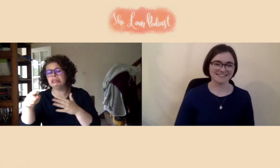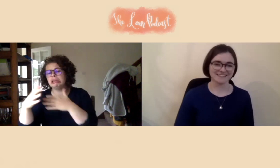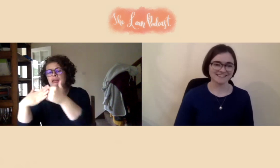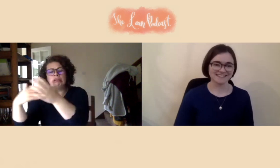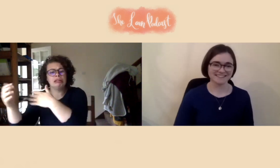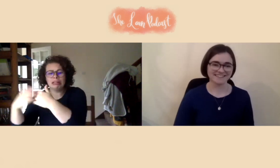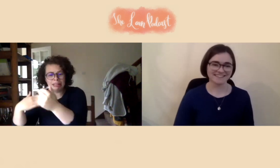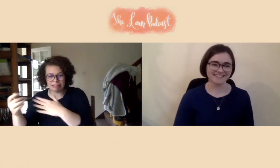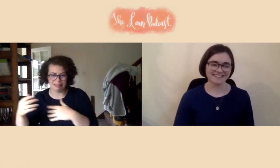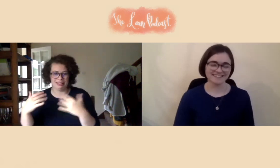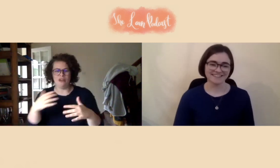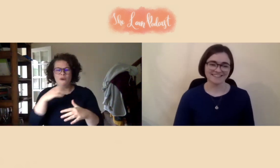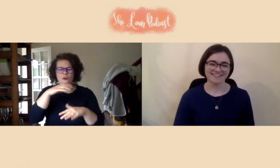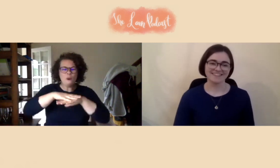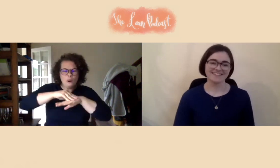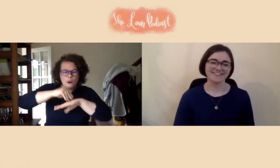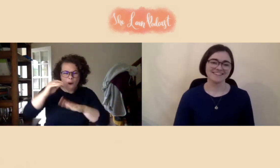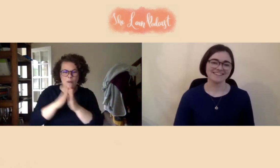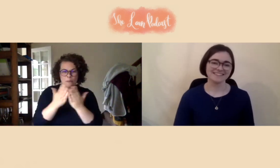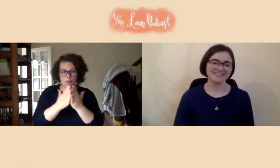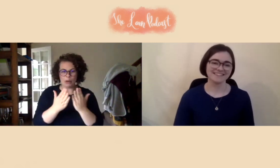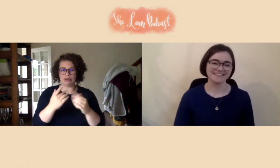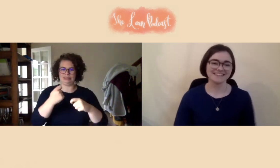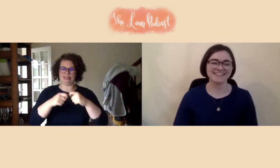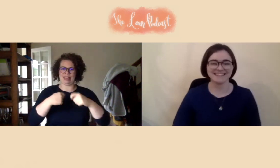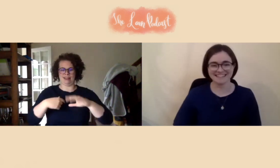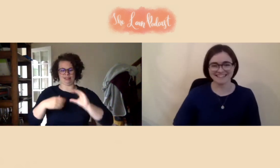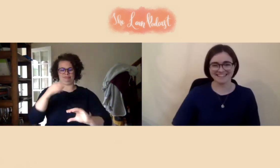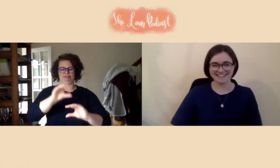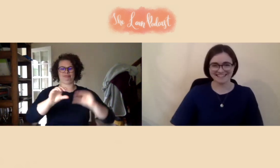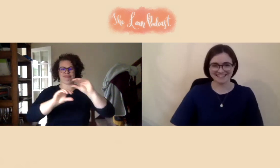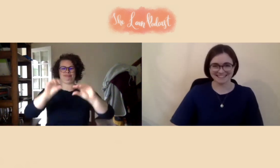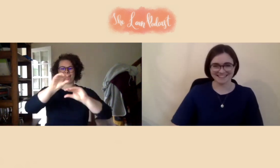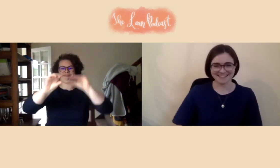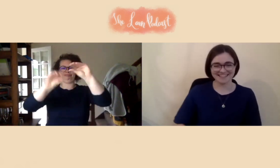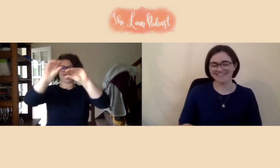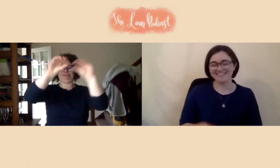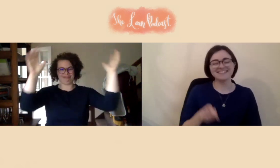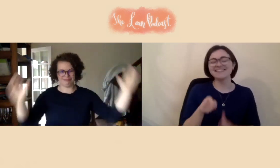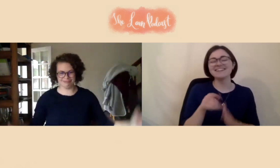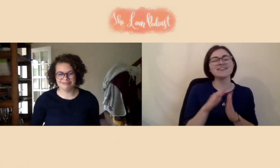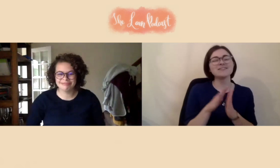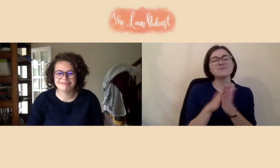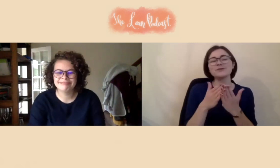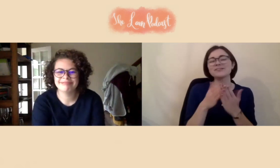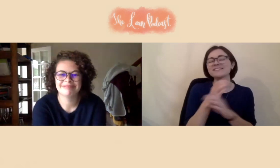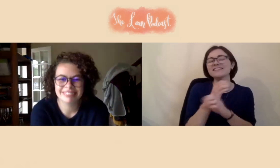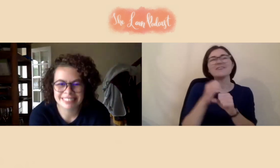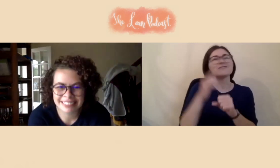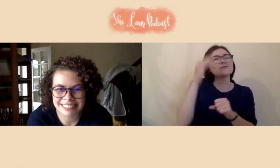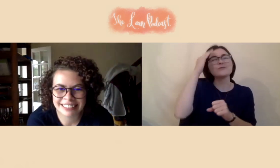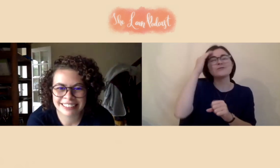These are the tomes that rest under. Little did they know they would be supporting. - They're finally.